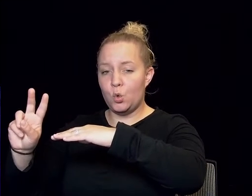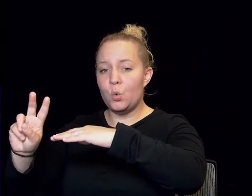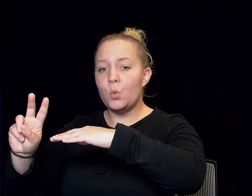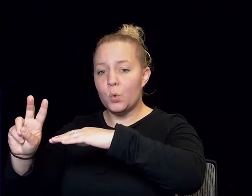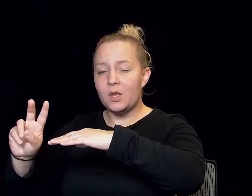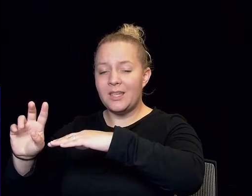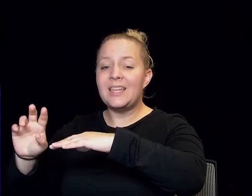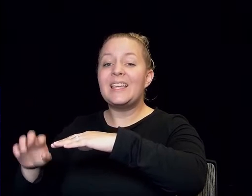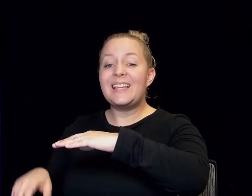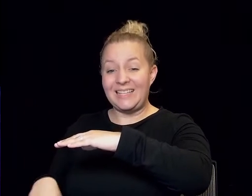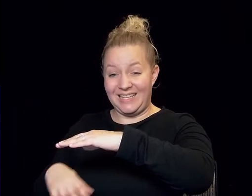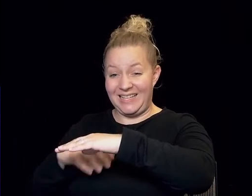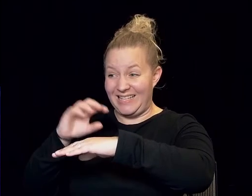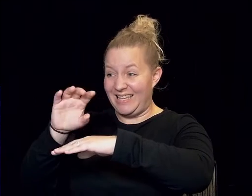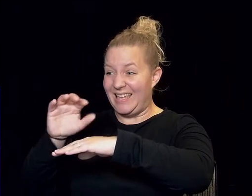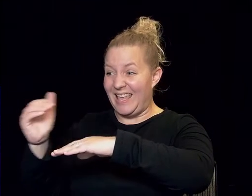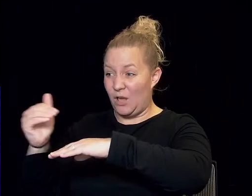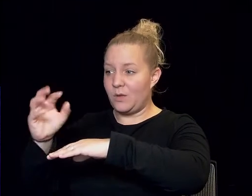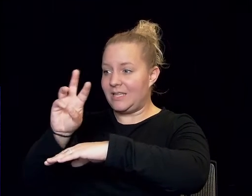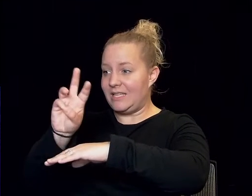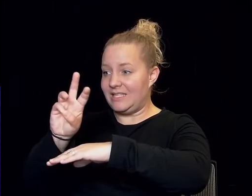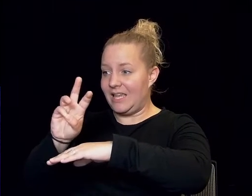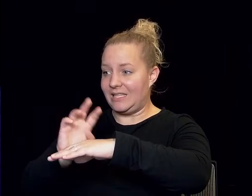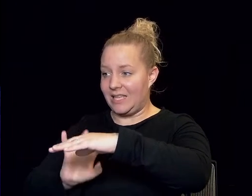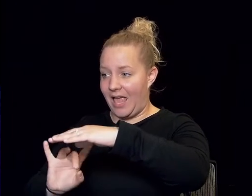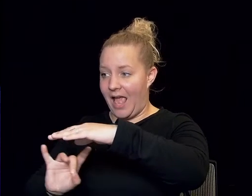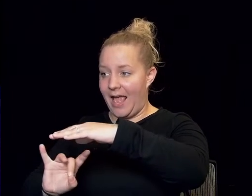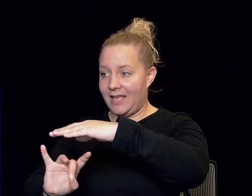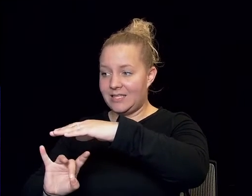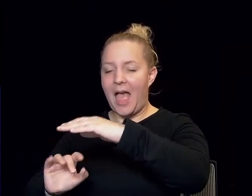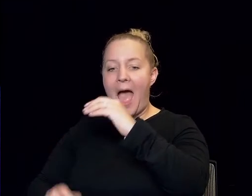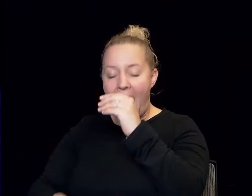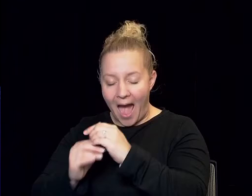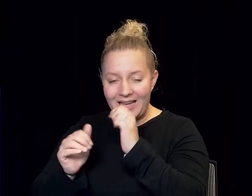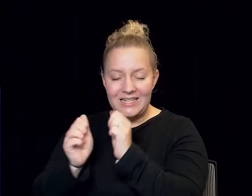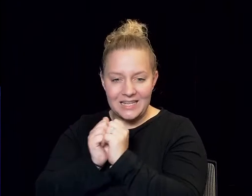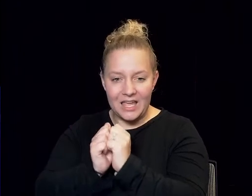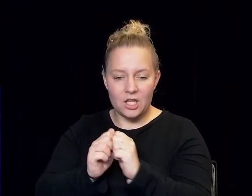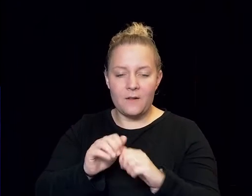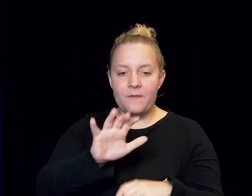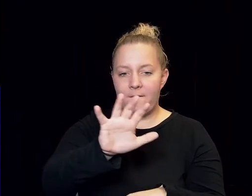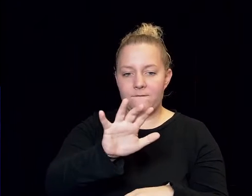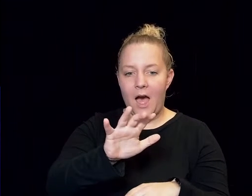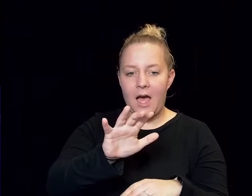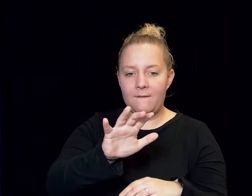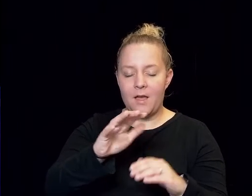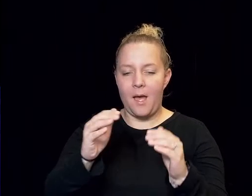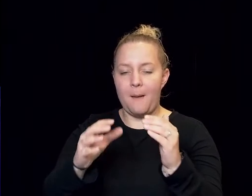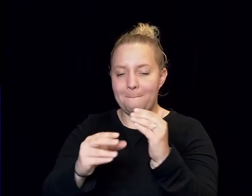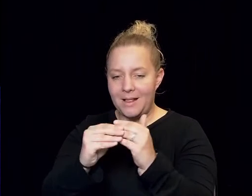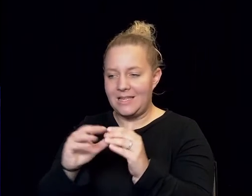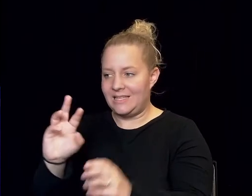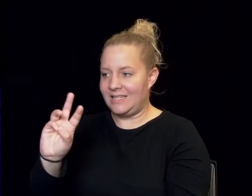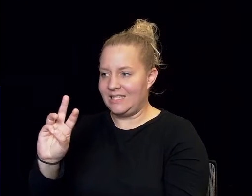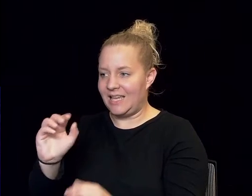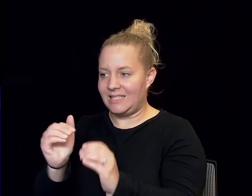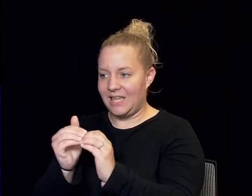6/8. And then, when I add those two things together, I end up with 5 plus 6 gives us 11/8. So, you can